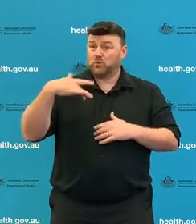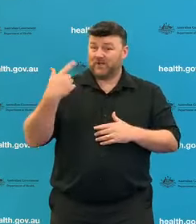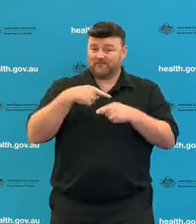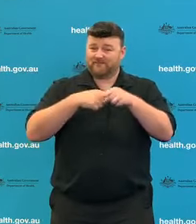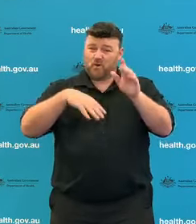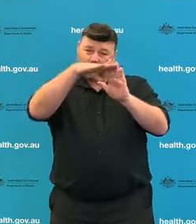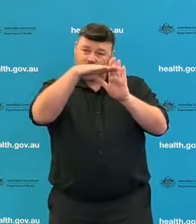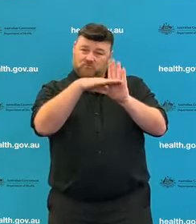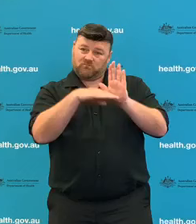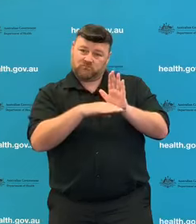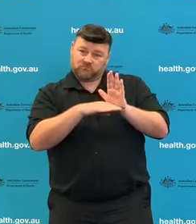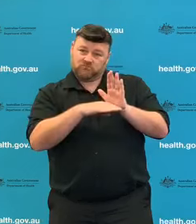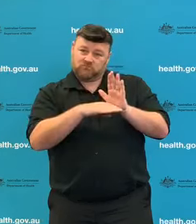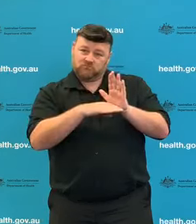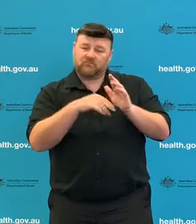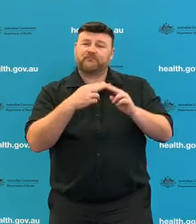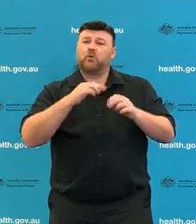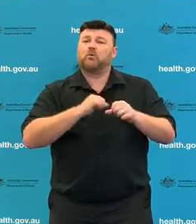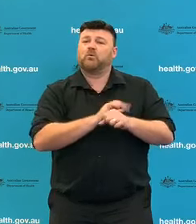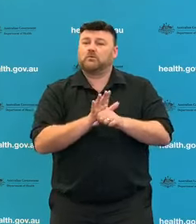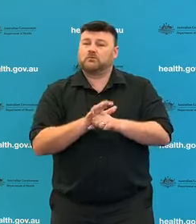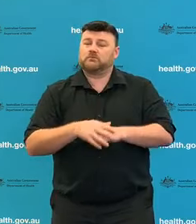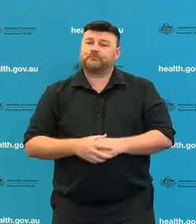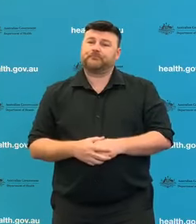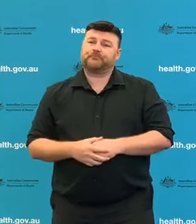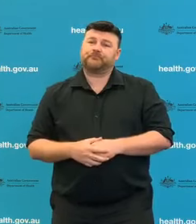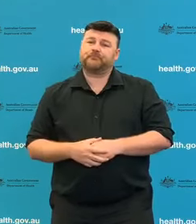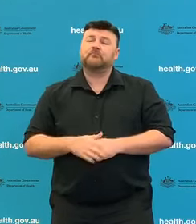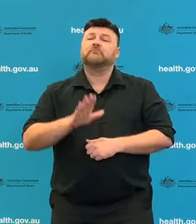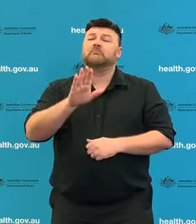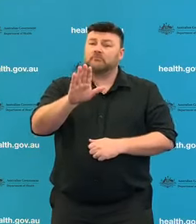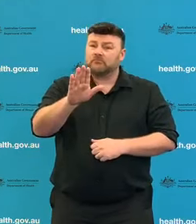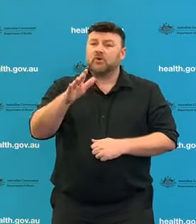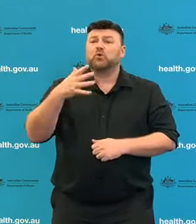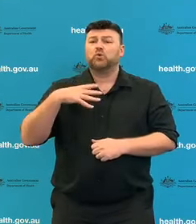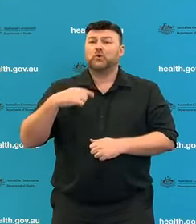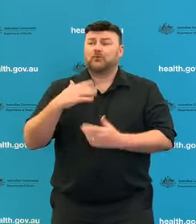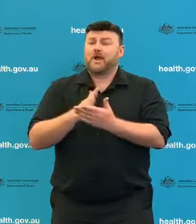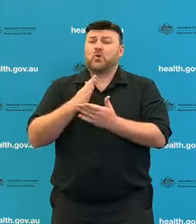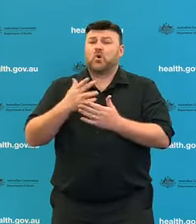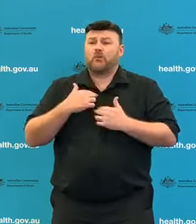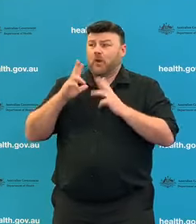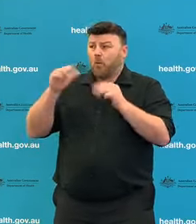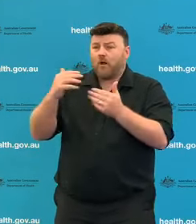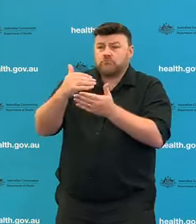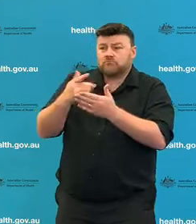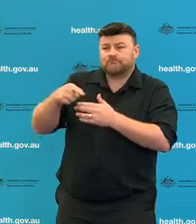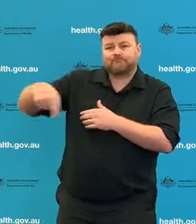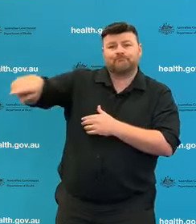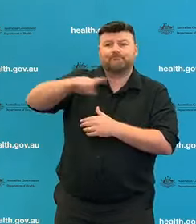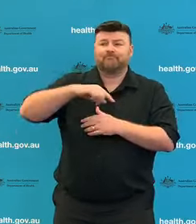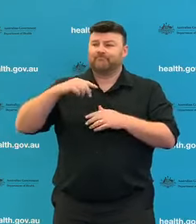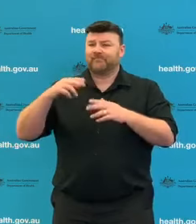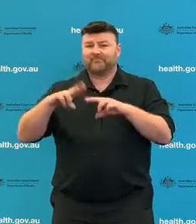But remember also these are the times when we need to protect the most vulnerable. So if your father lives with you within